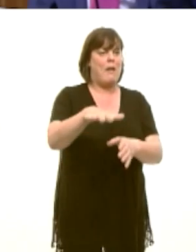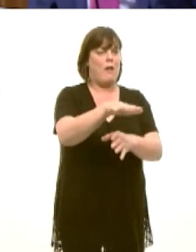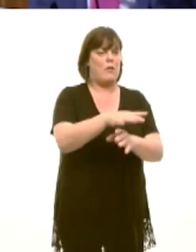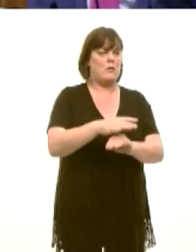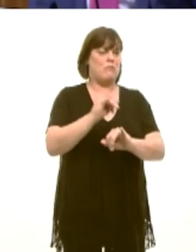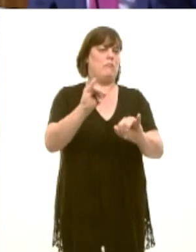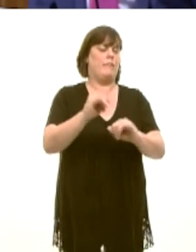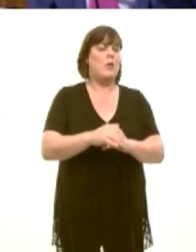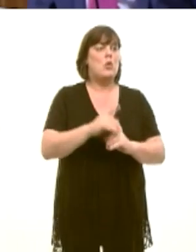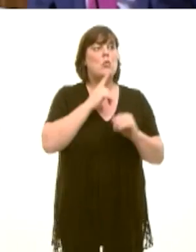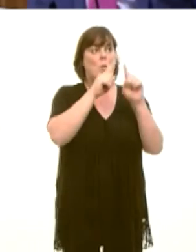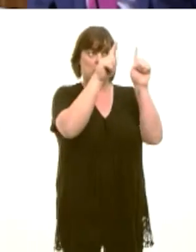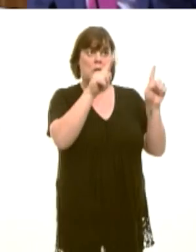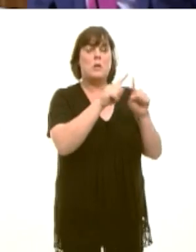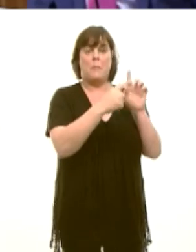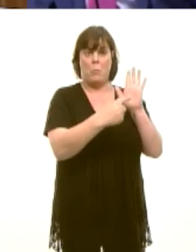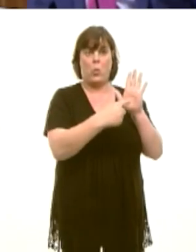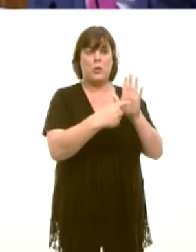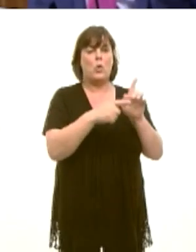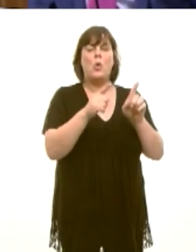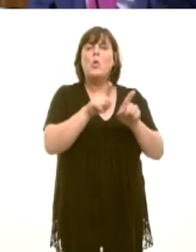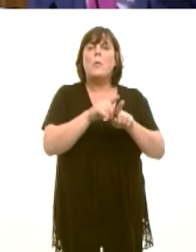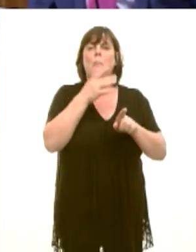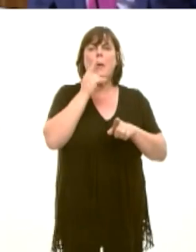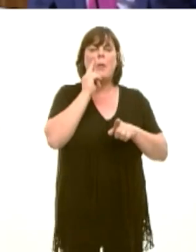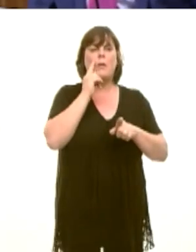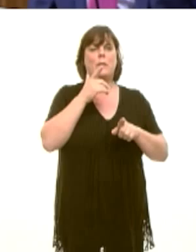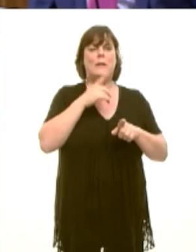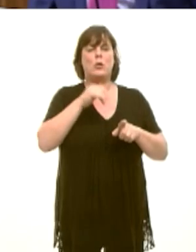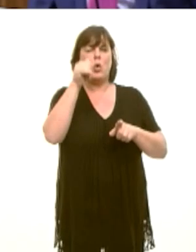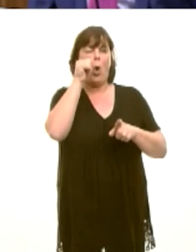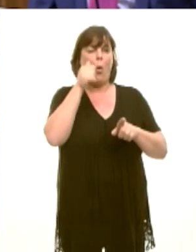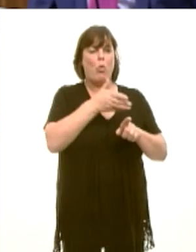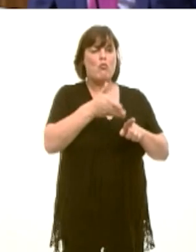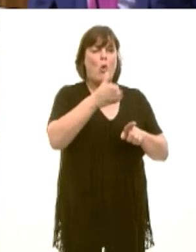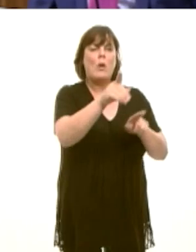I'm familiar with the road; you can't engineer a straight road on the A44, but what you can